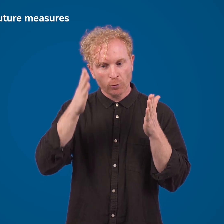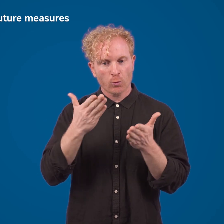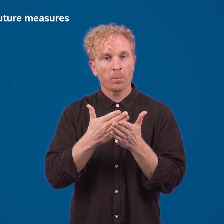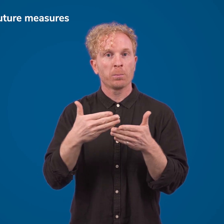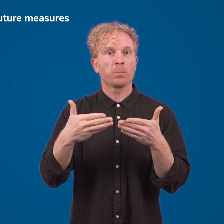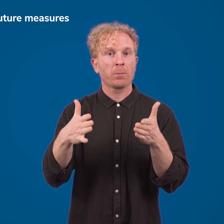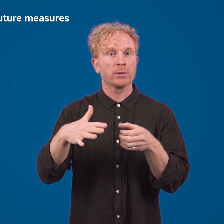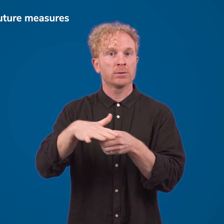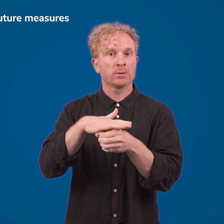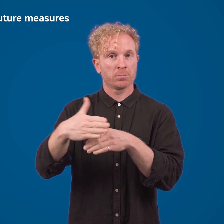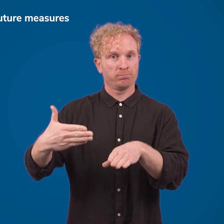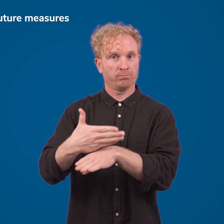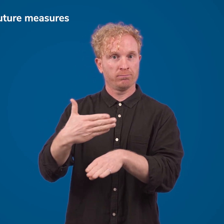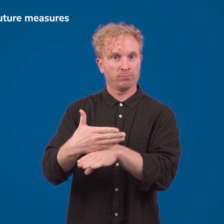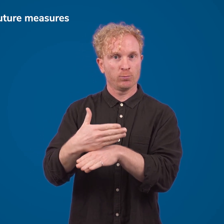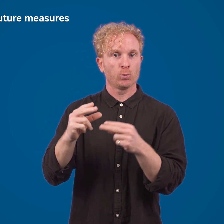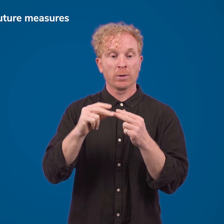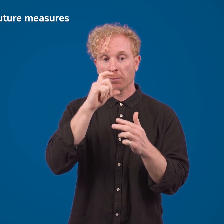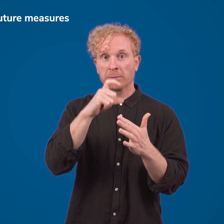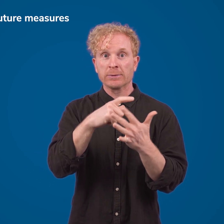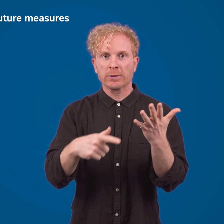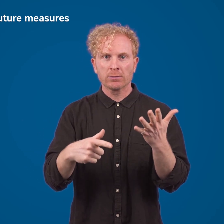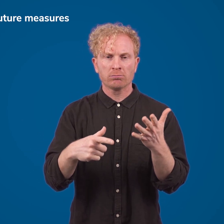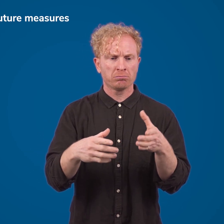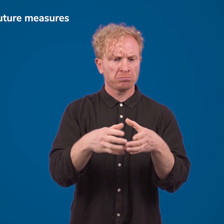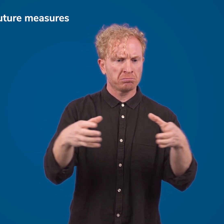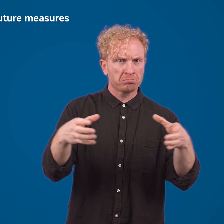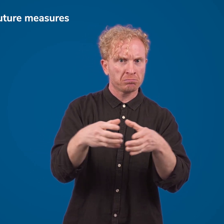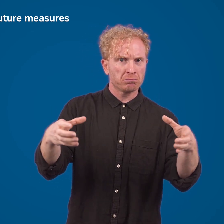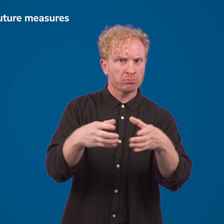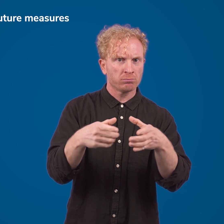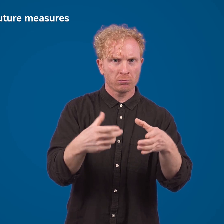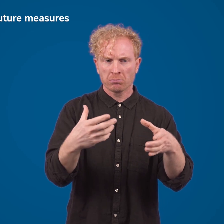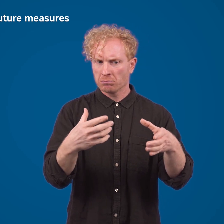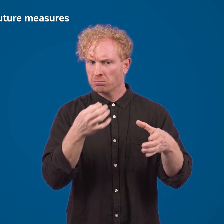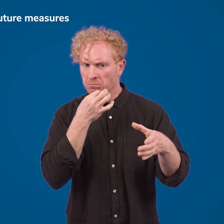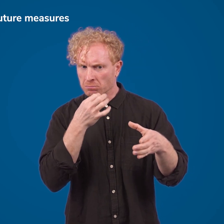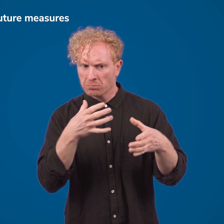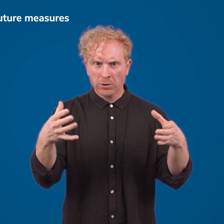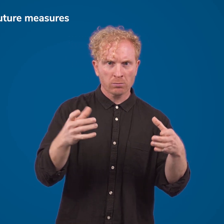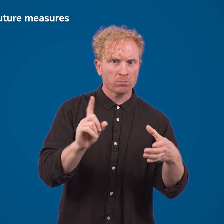is the proportion of public sector employees with disability.